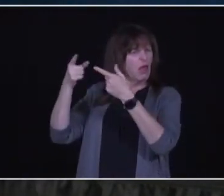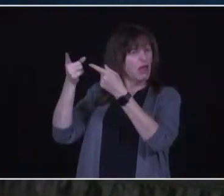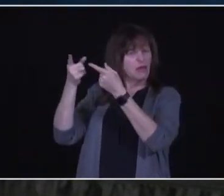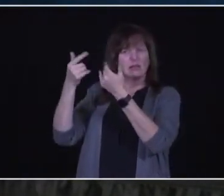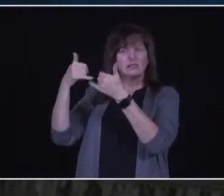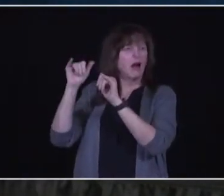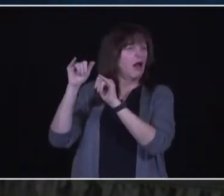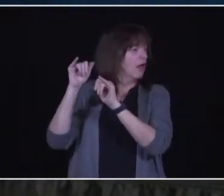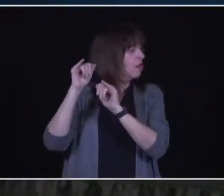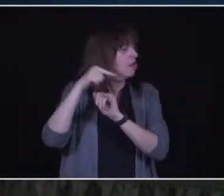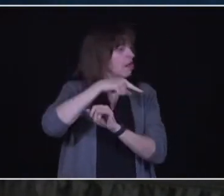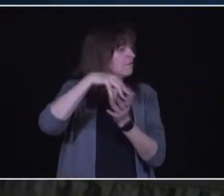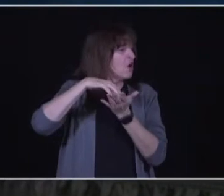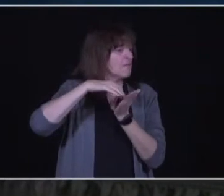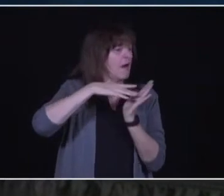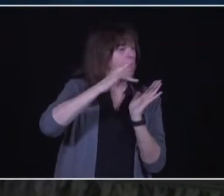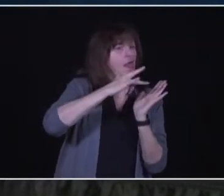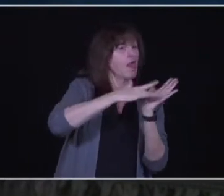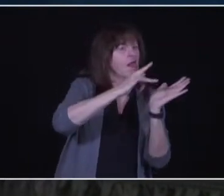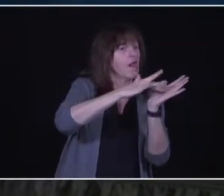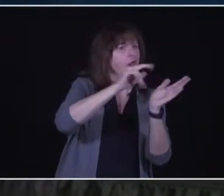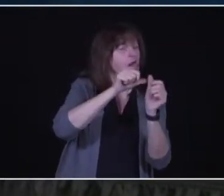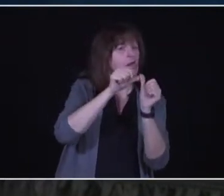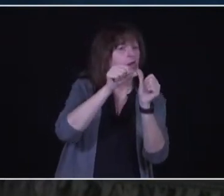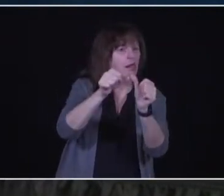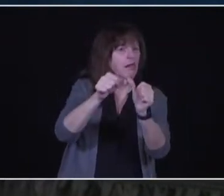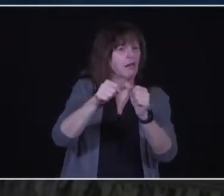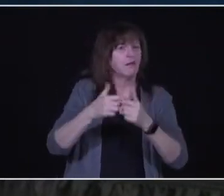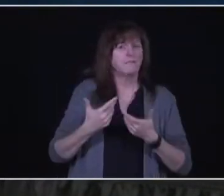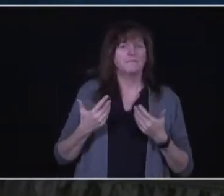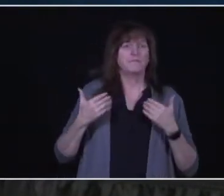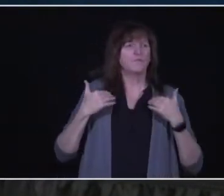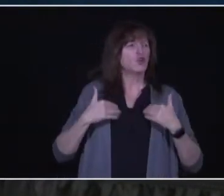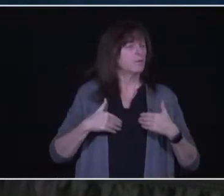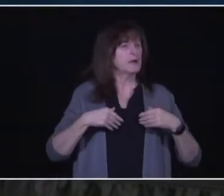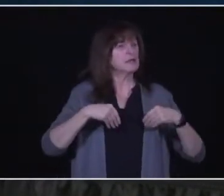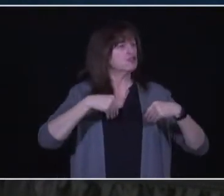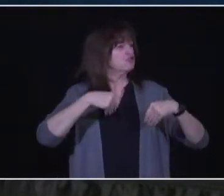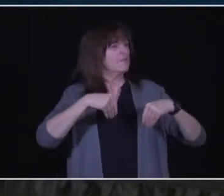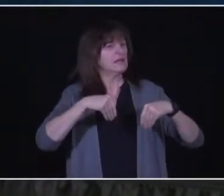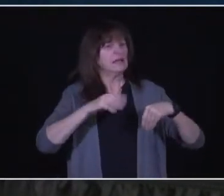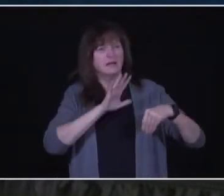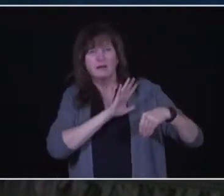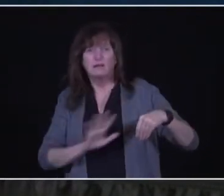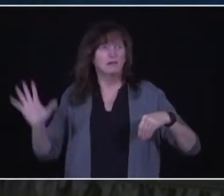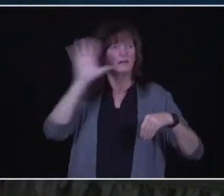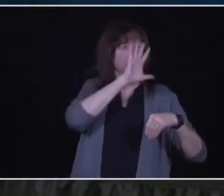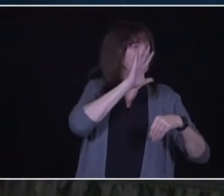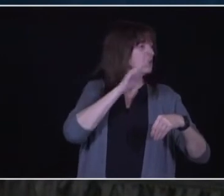the majority of police reported incidents of human trafficking in the country have been right here in Ontario.